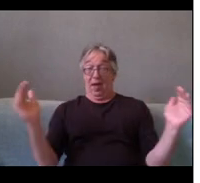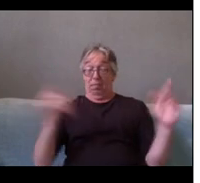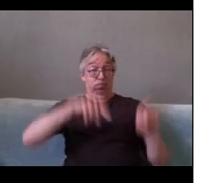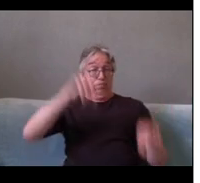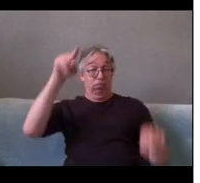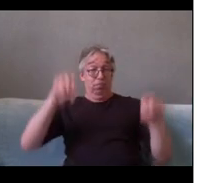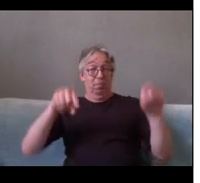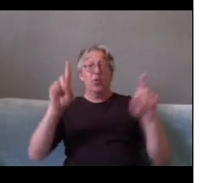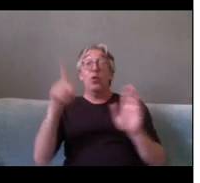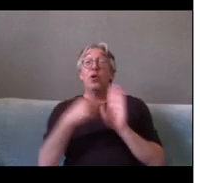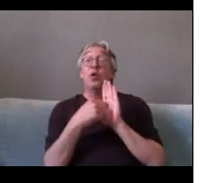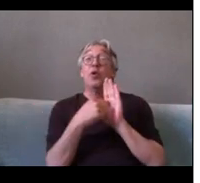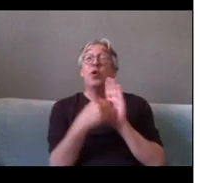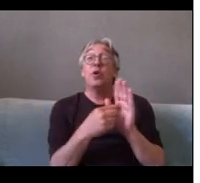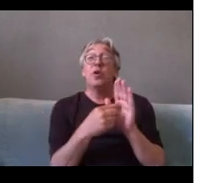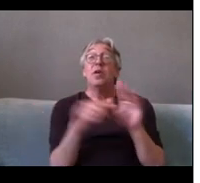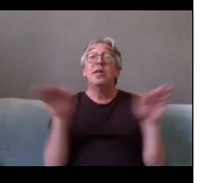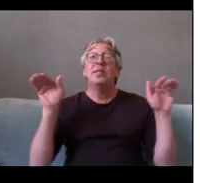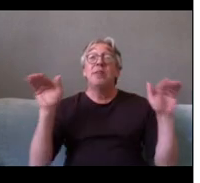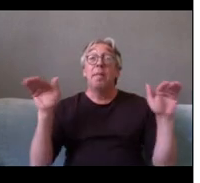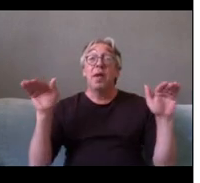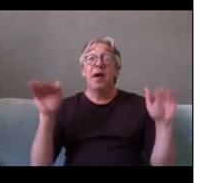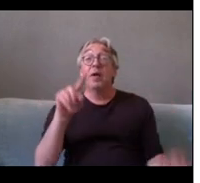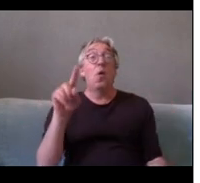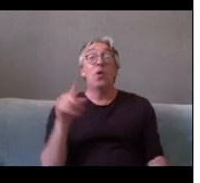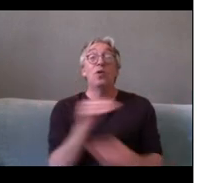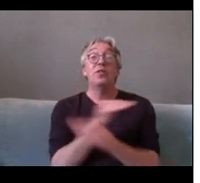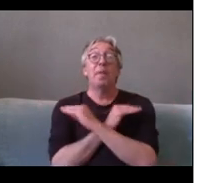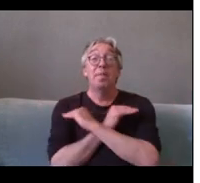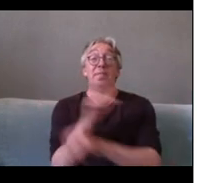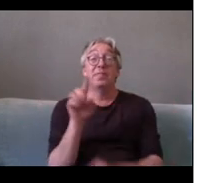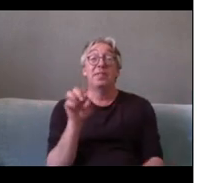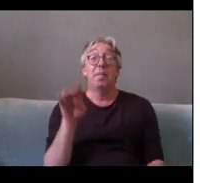When direct questions related to impairments were used